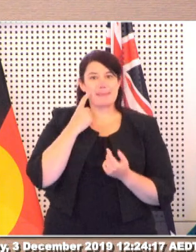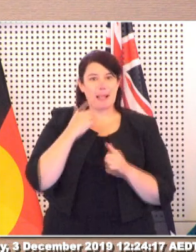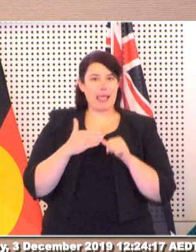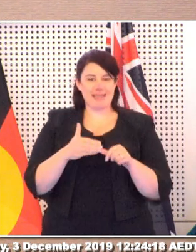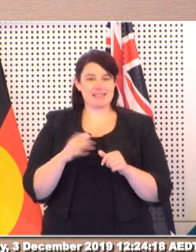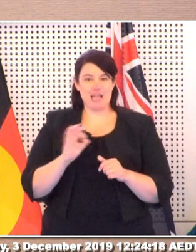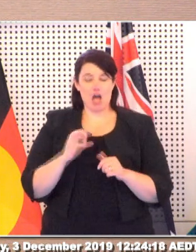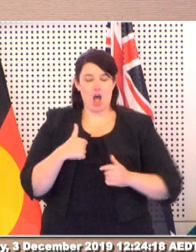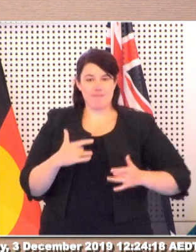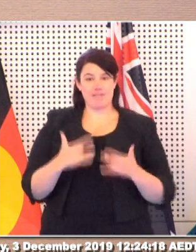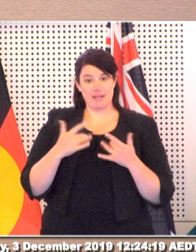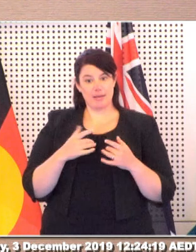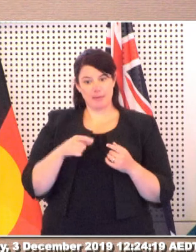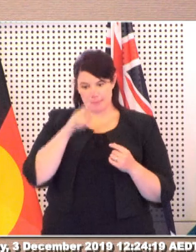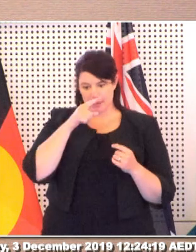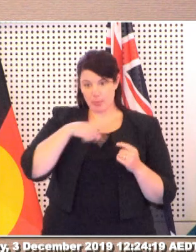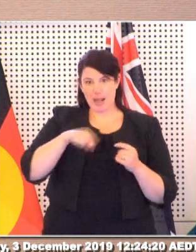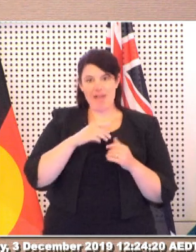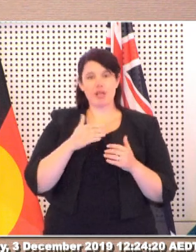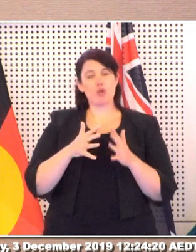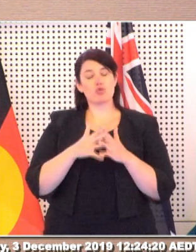Without a doubt I think people having meaningful choice and the opportunity to